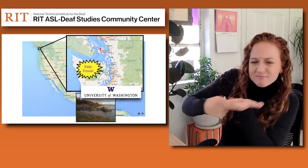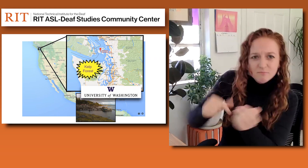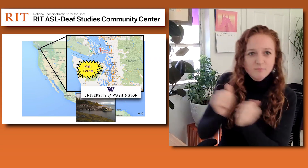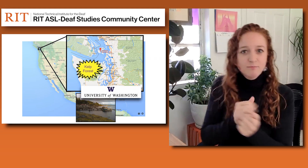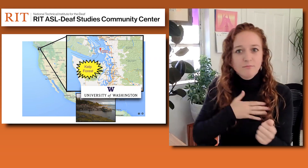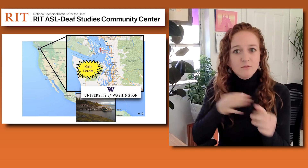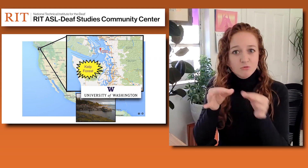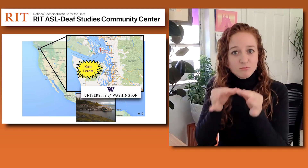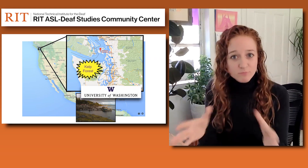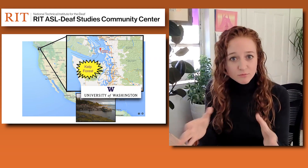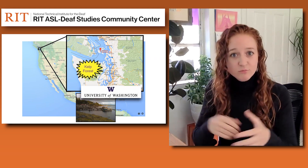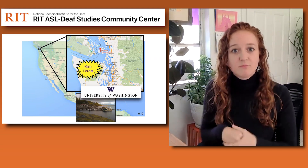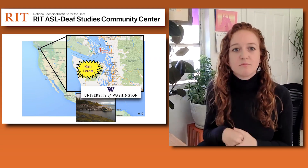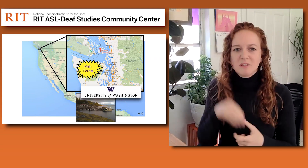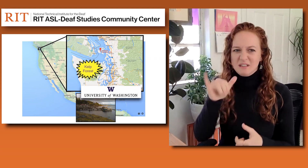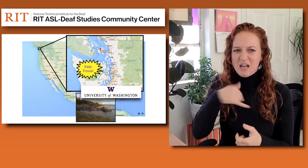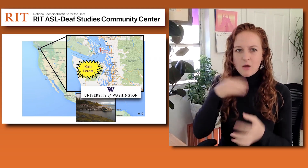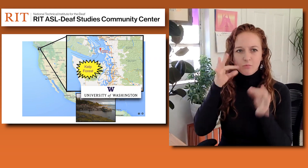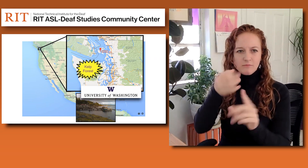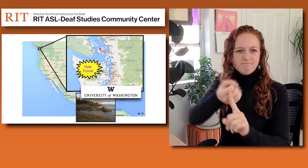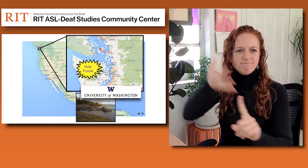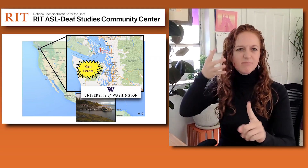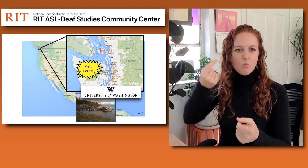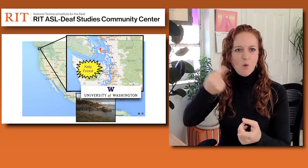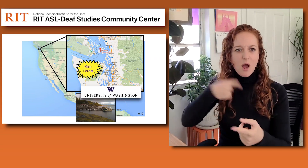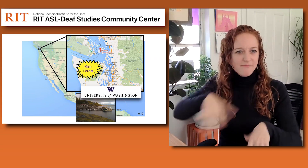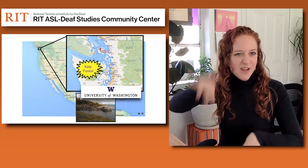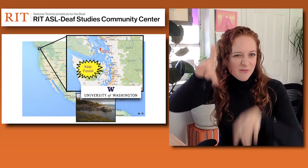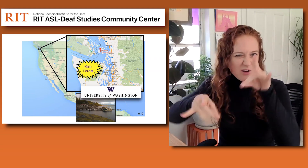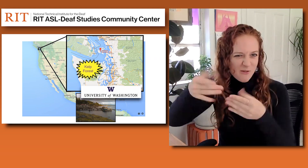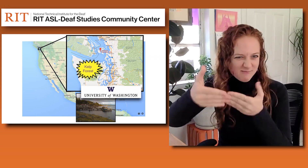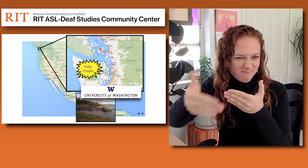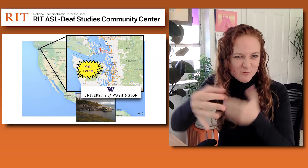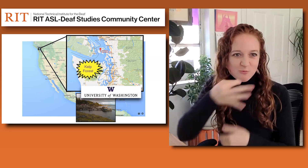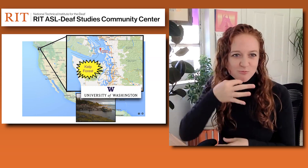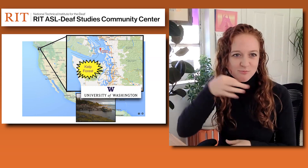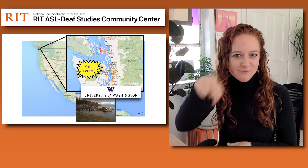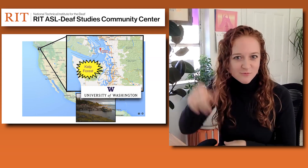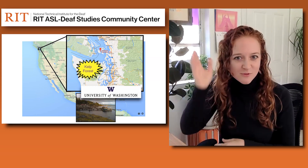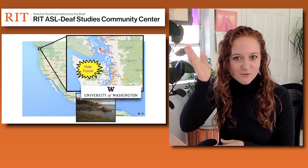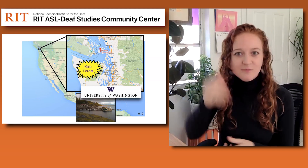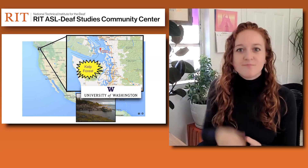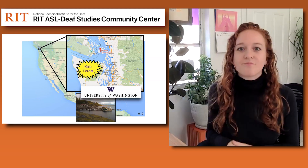and what we would have to do within this particular, um... the kelp forest program.